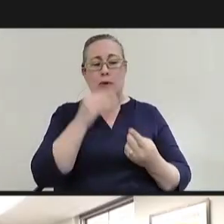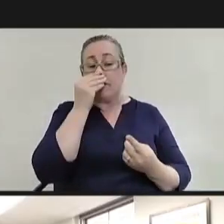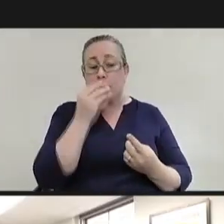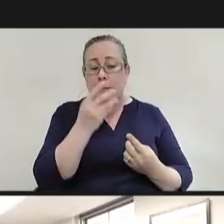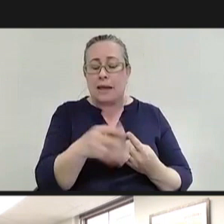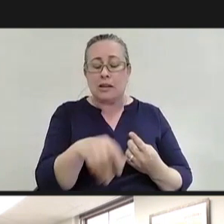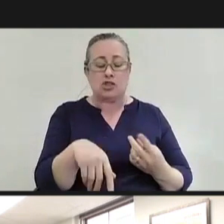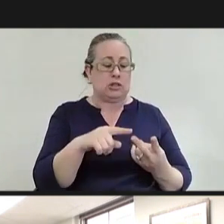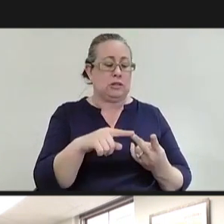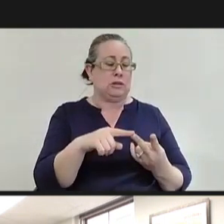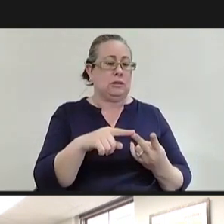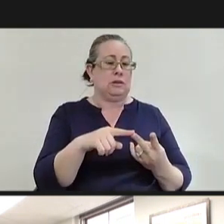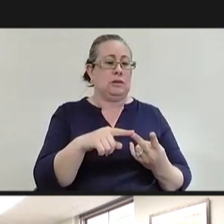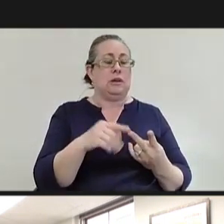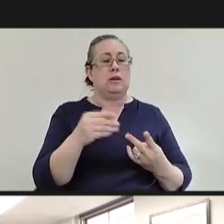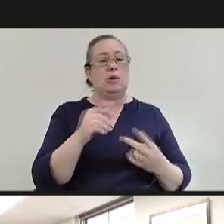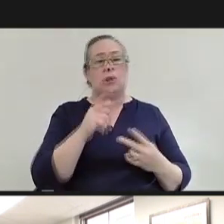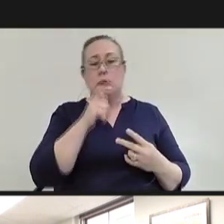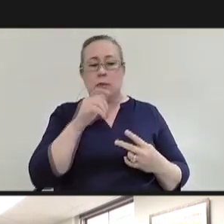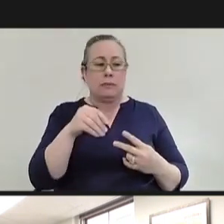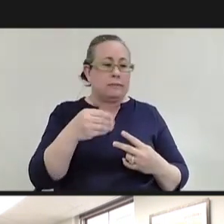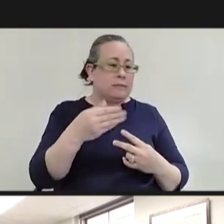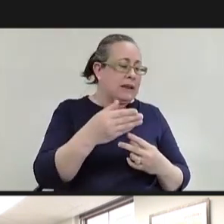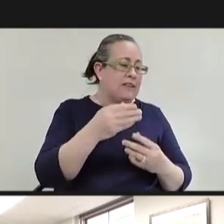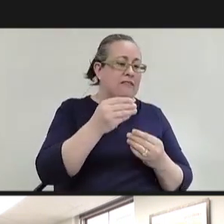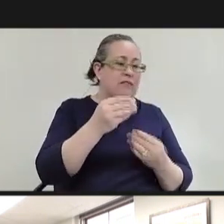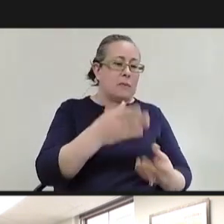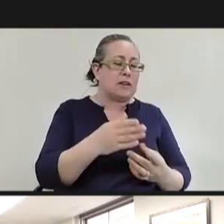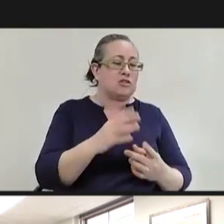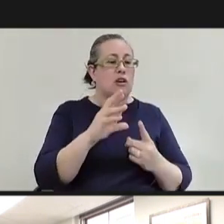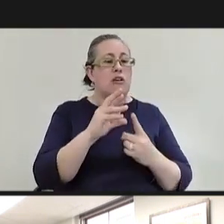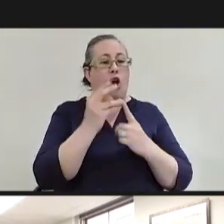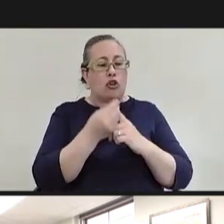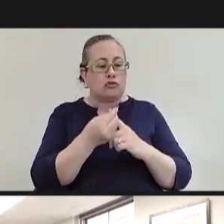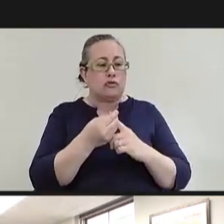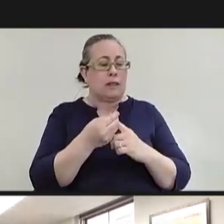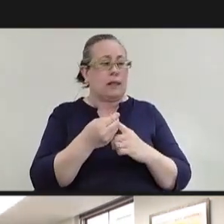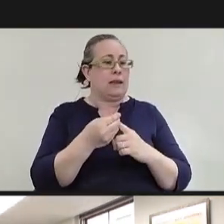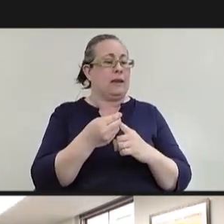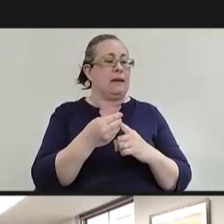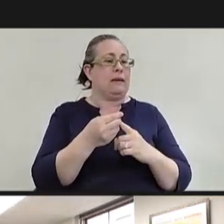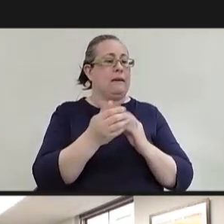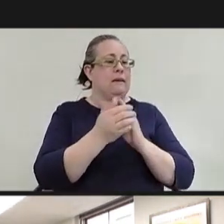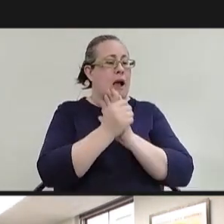provision of information, and culturally competent communication and so on. No one